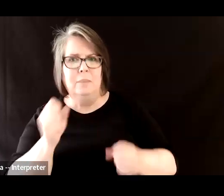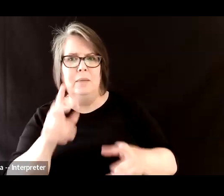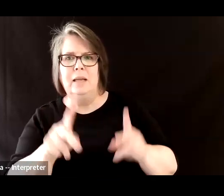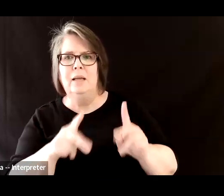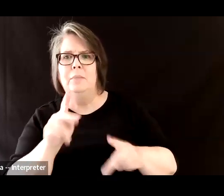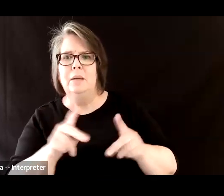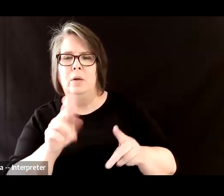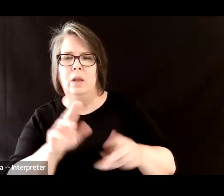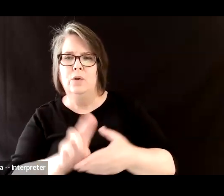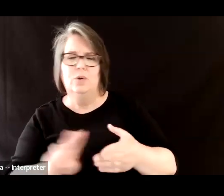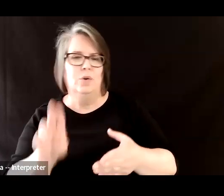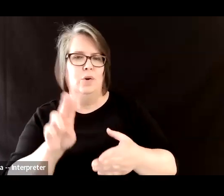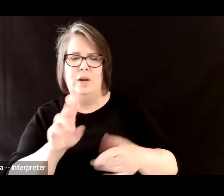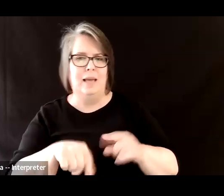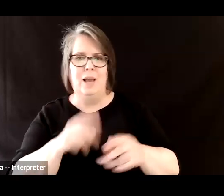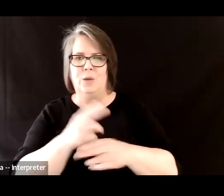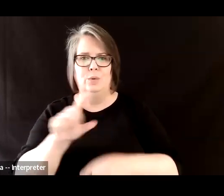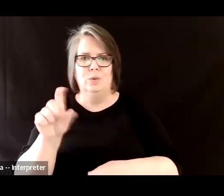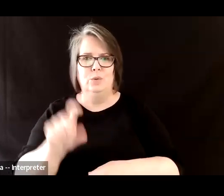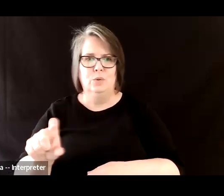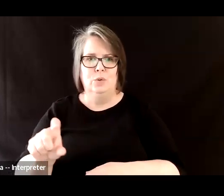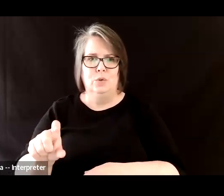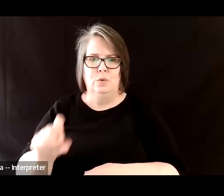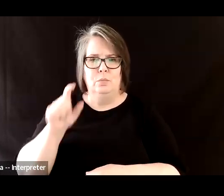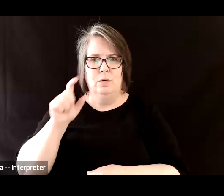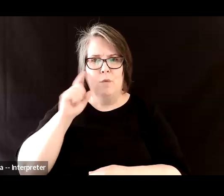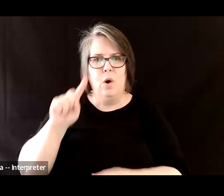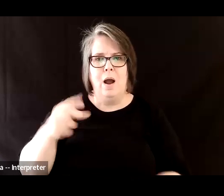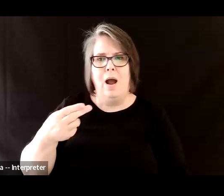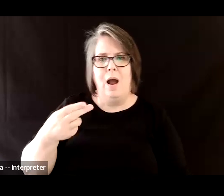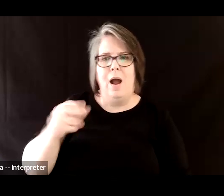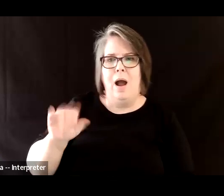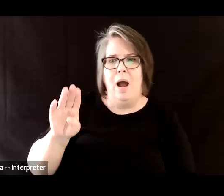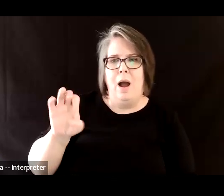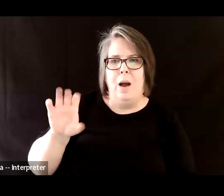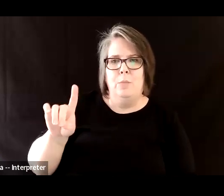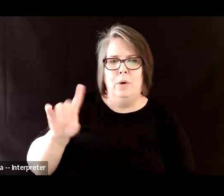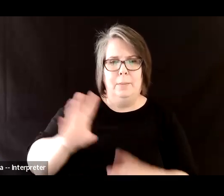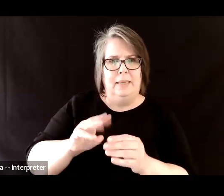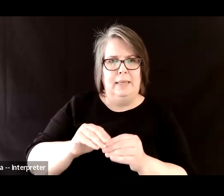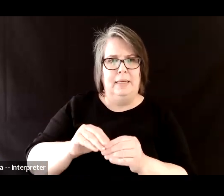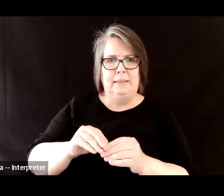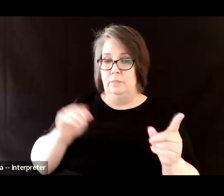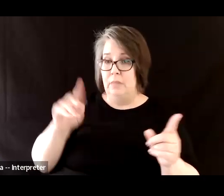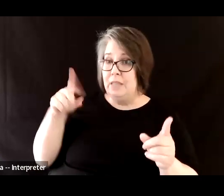universities can no longer use zoom for hybrid meetings. Chelsea: As far as I know, yes.